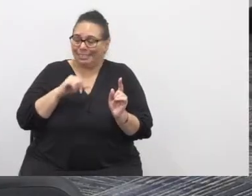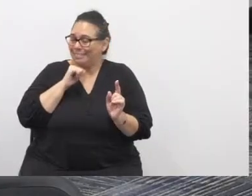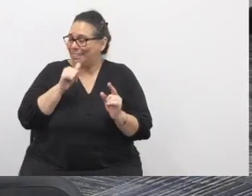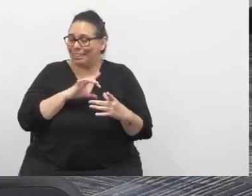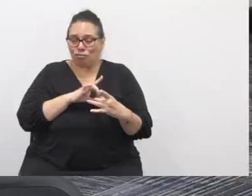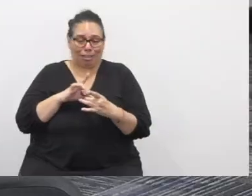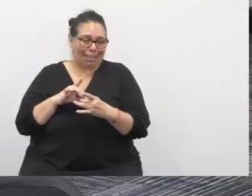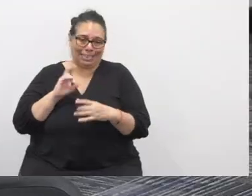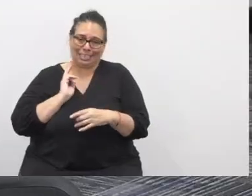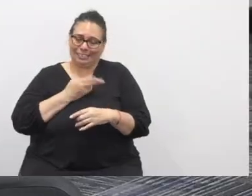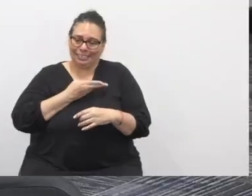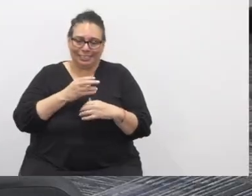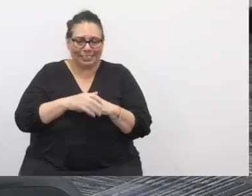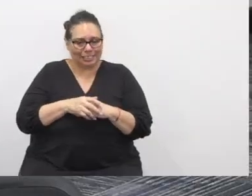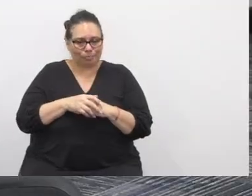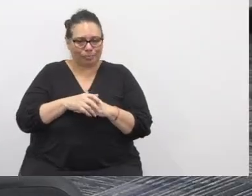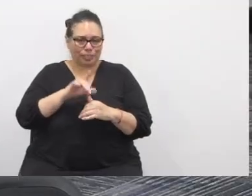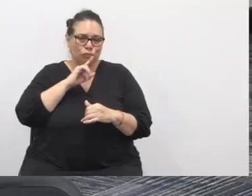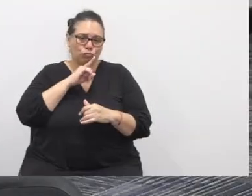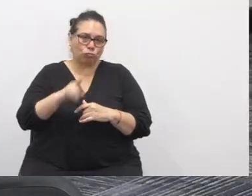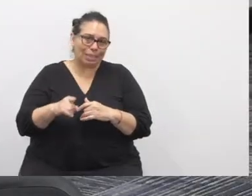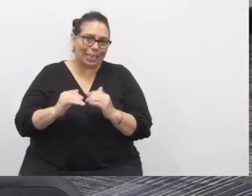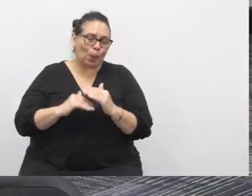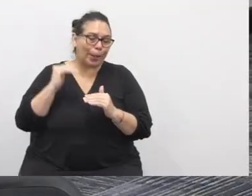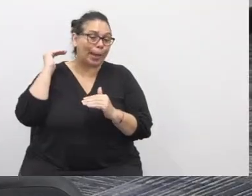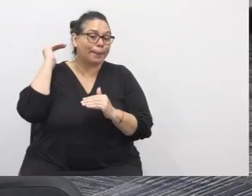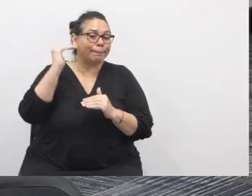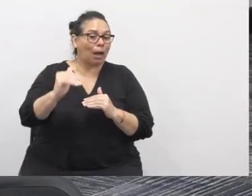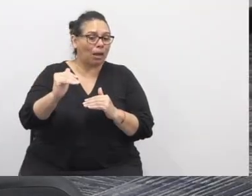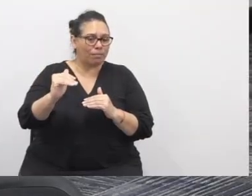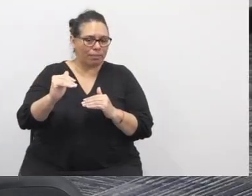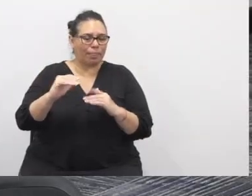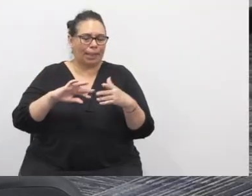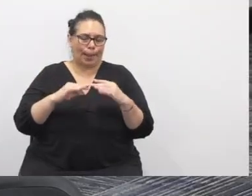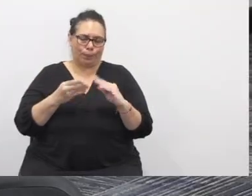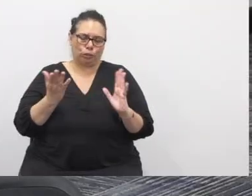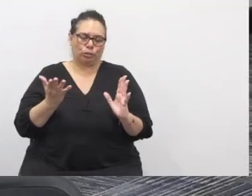And so it's really going above looking at the numbers and talking to the students.